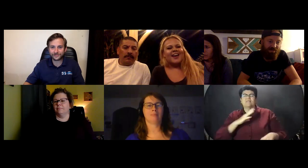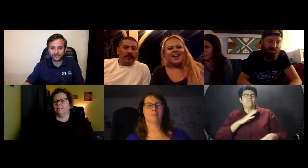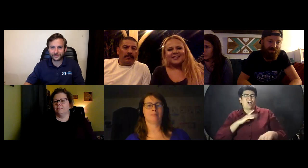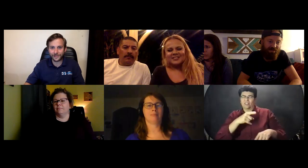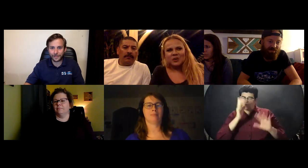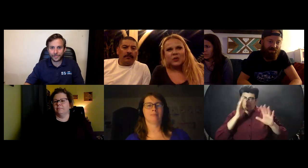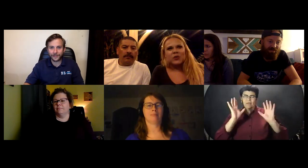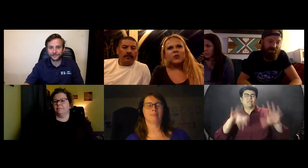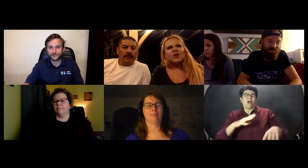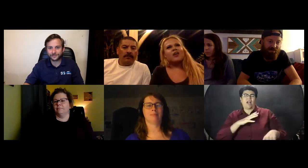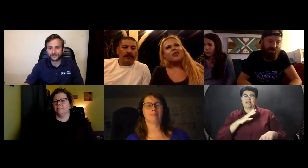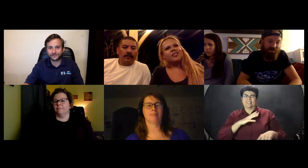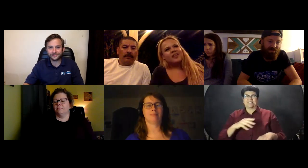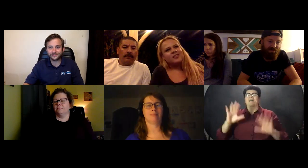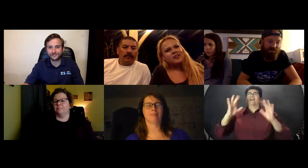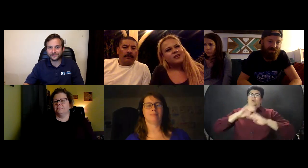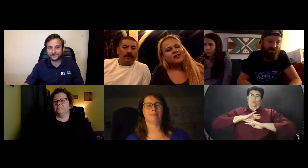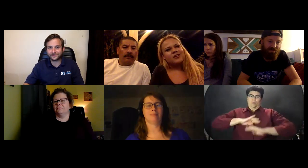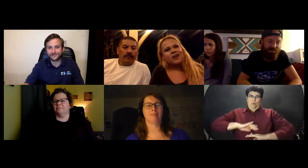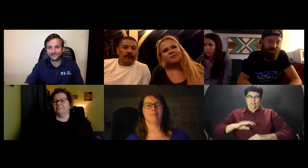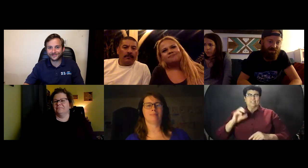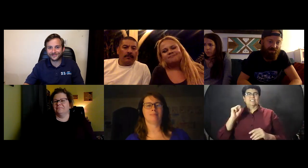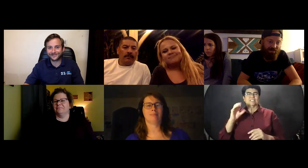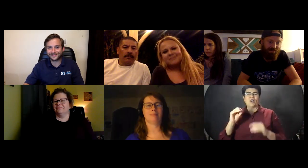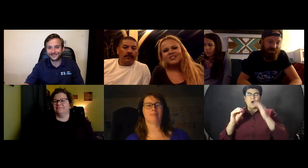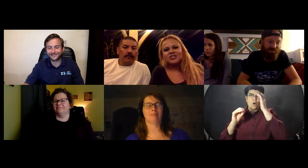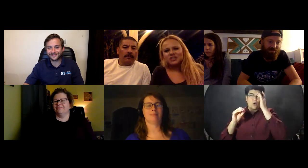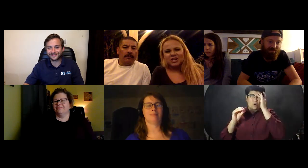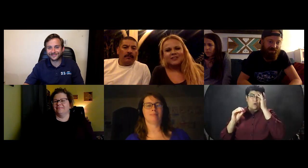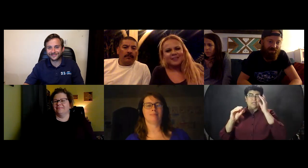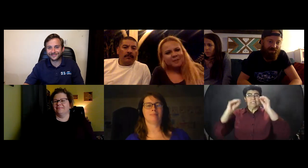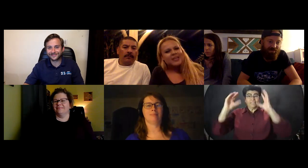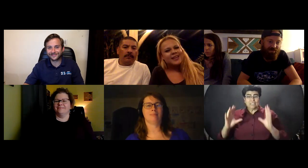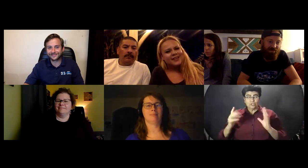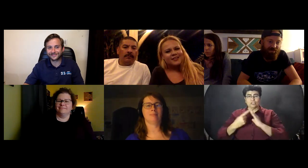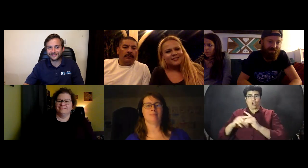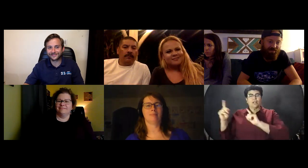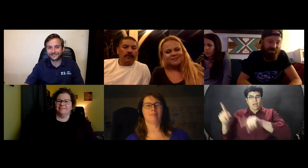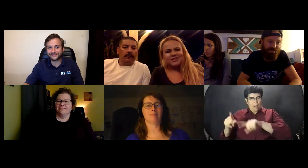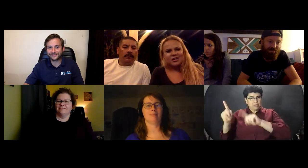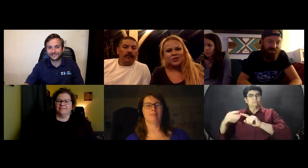and so then the